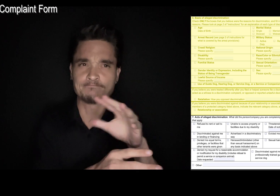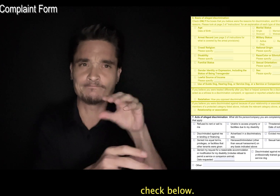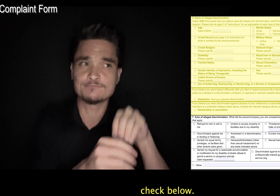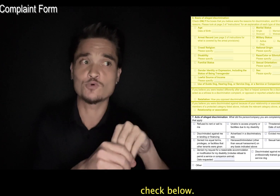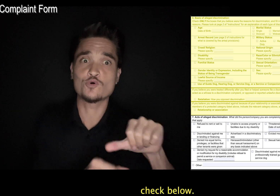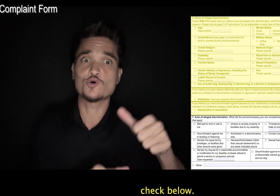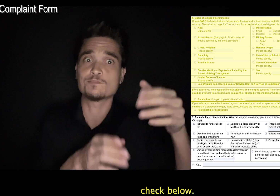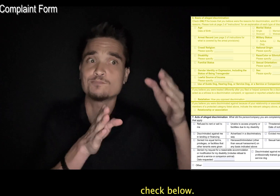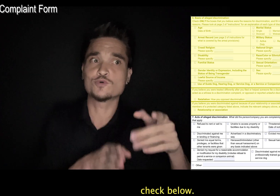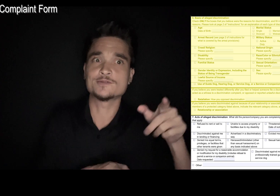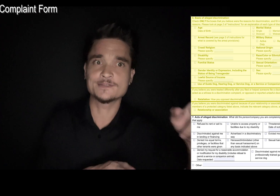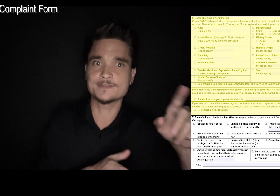check below.